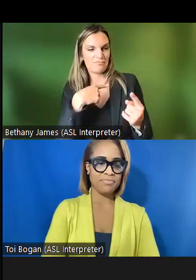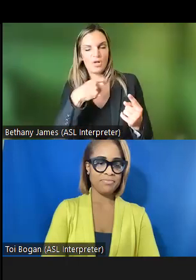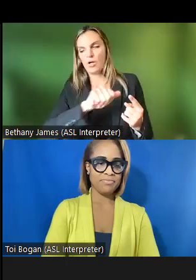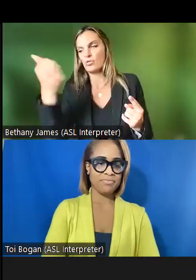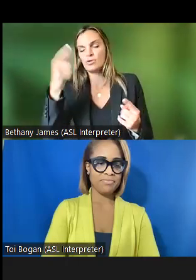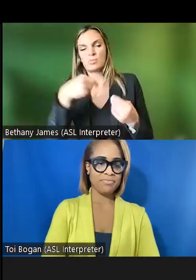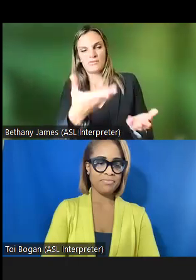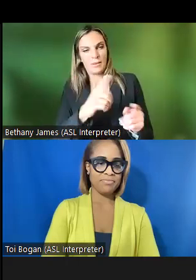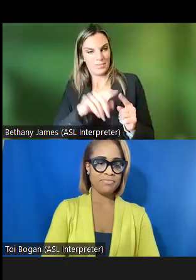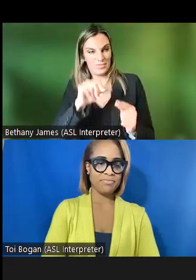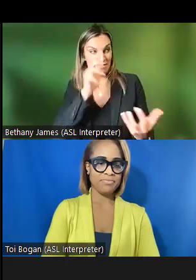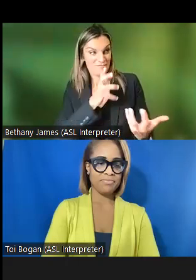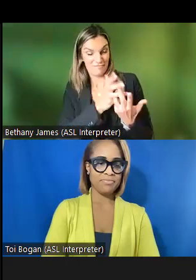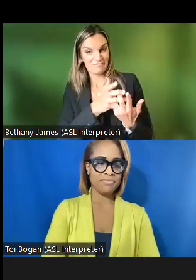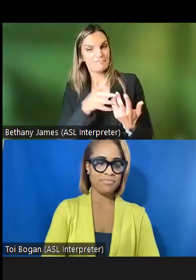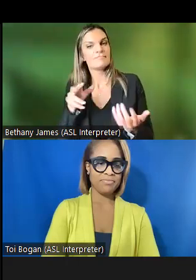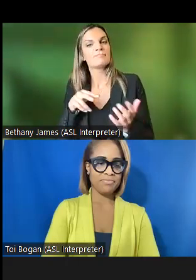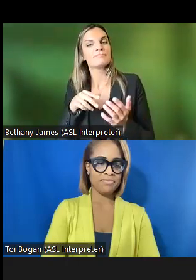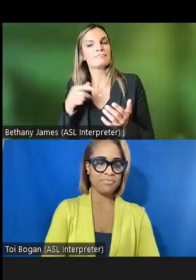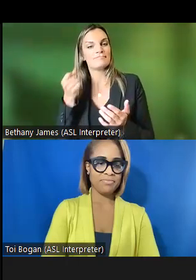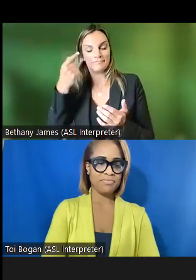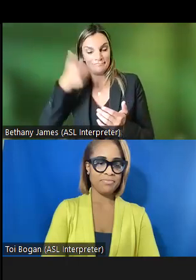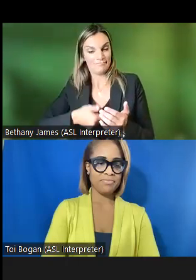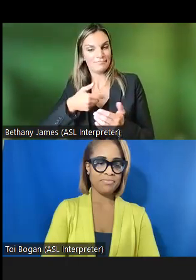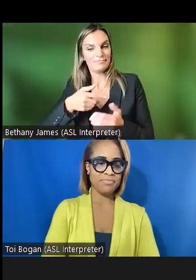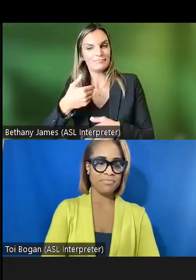They have a duty to make sure that what they're giving you is effective.